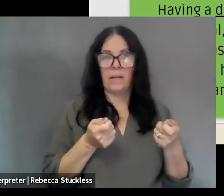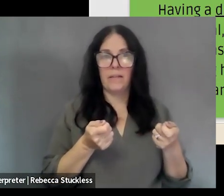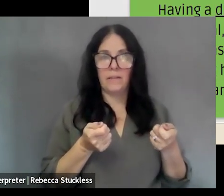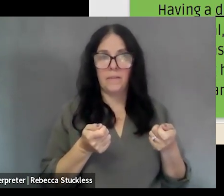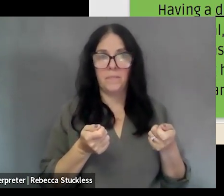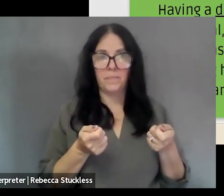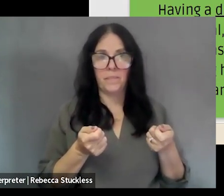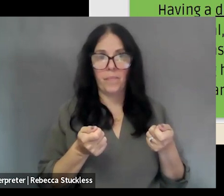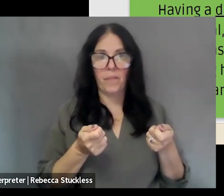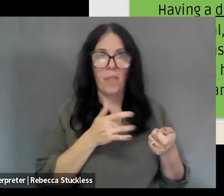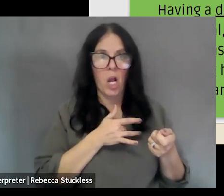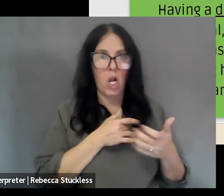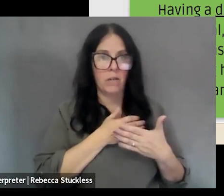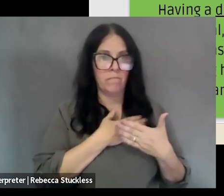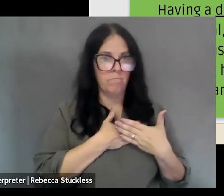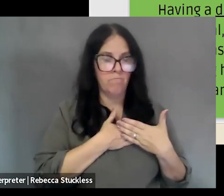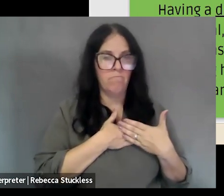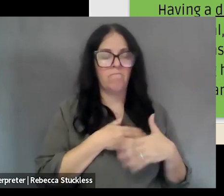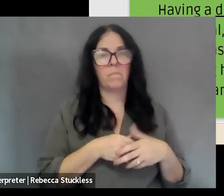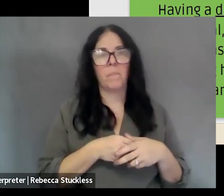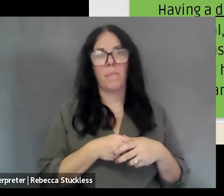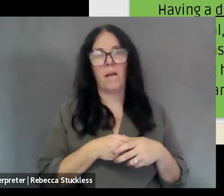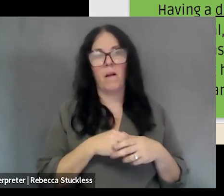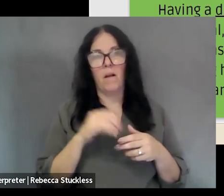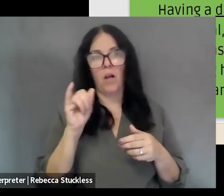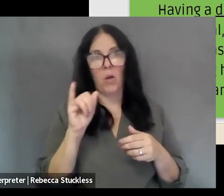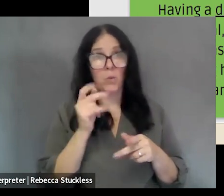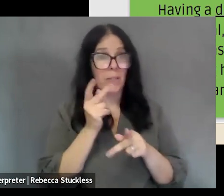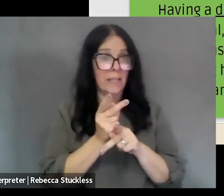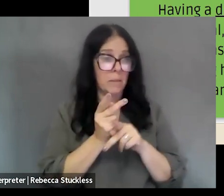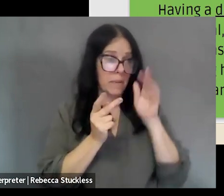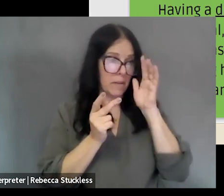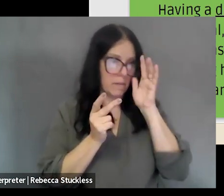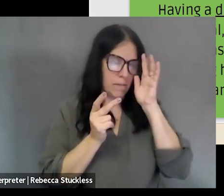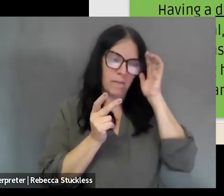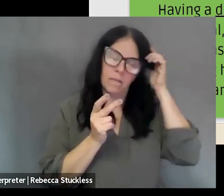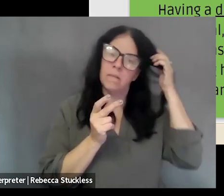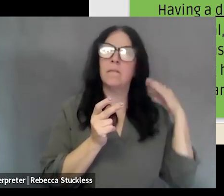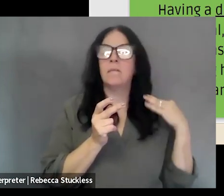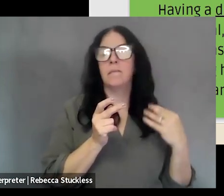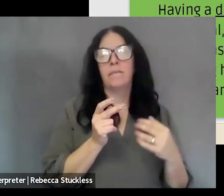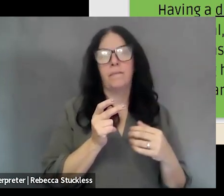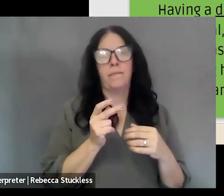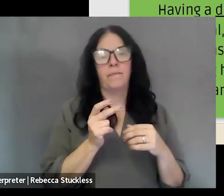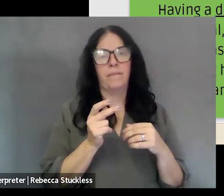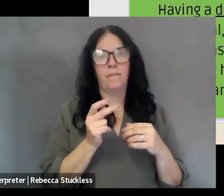the beating of the heart, and as well as keeping it from ranging quite so high and tiring out